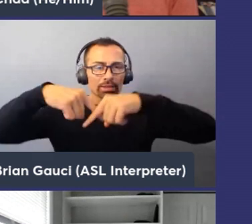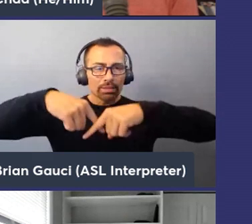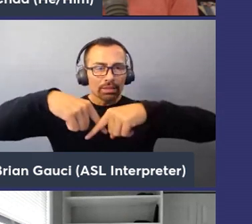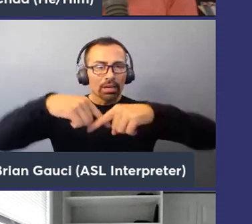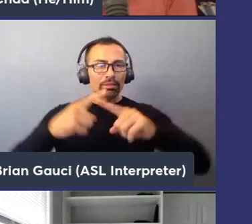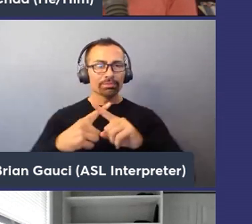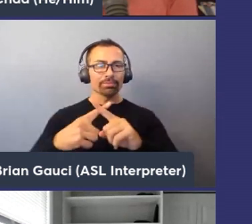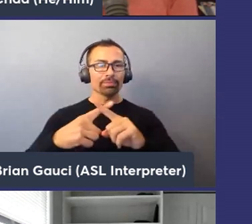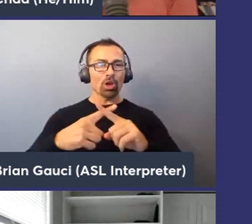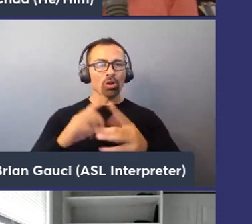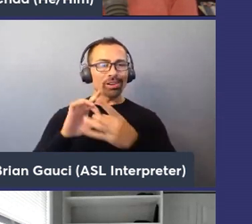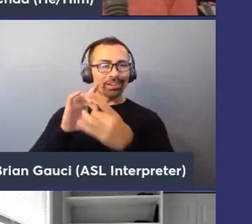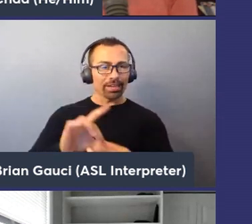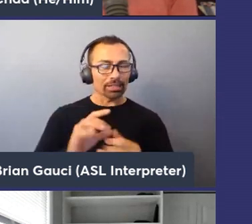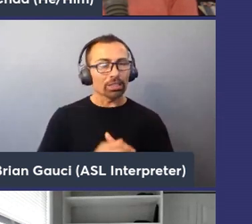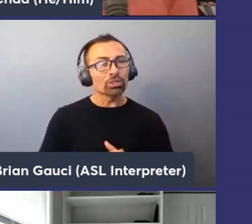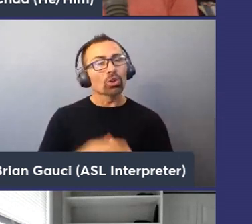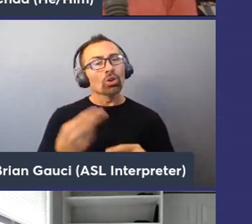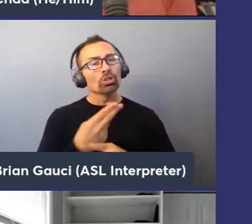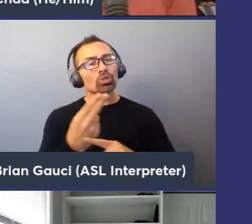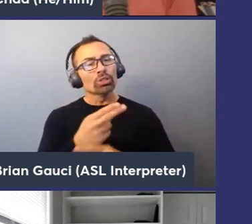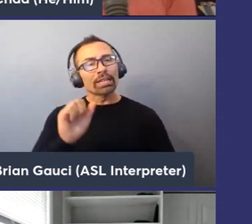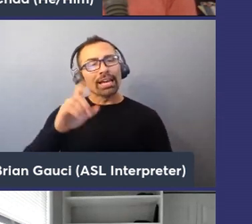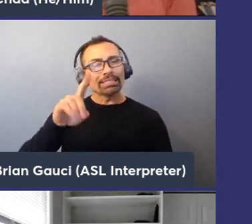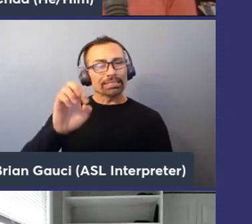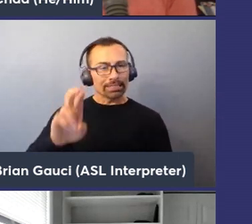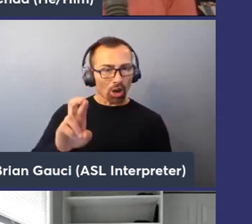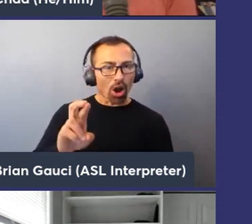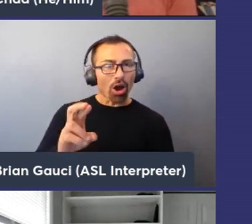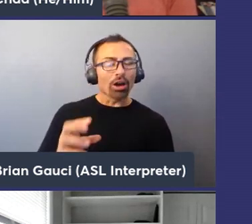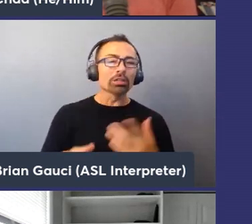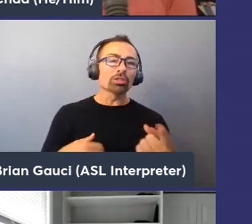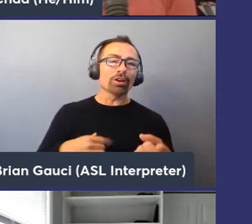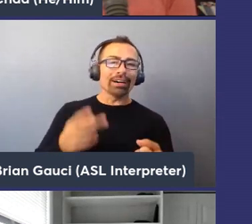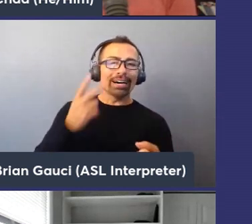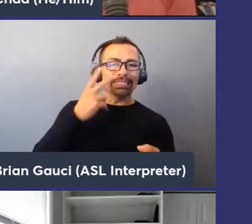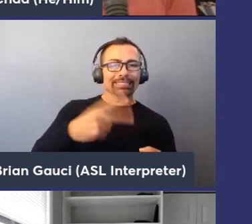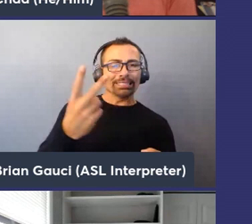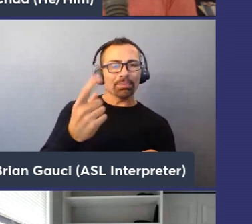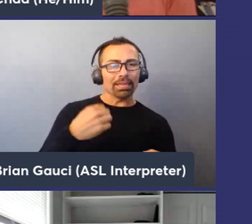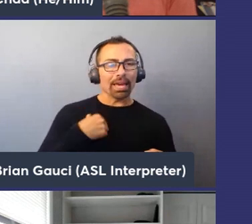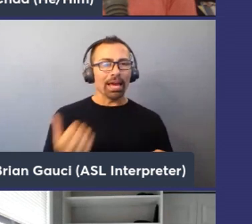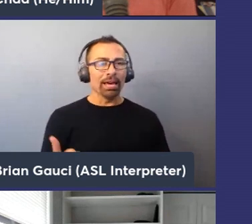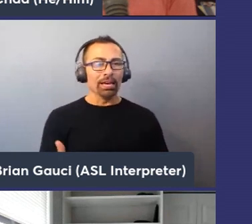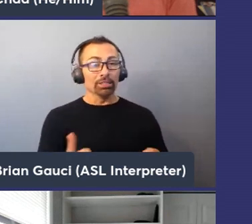So wherever I see something that's got two parentheses, that represents a node,